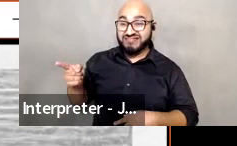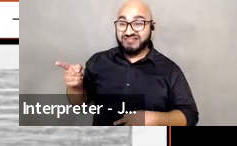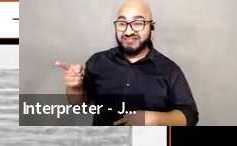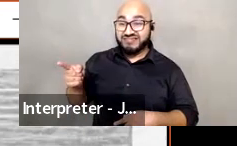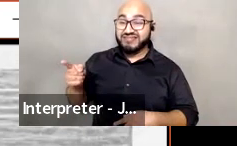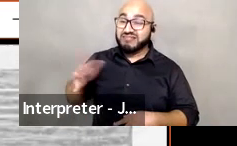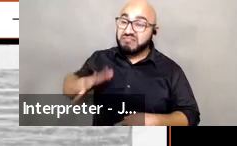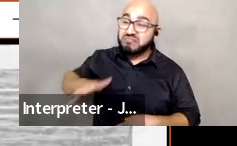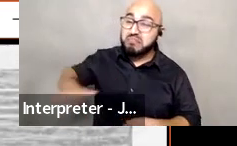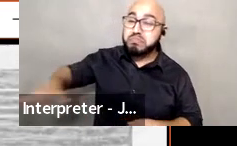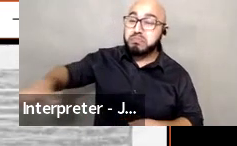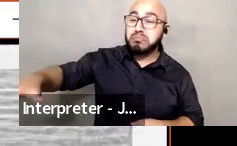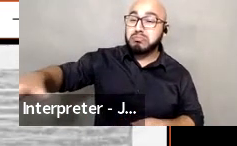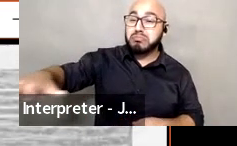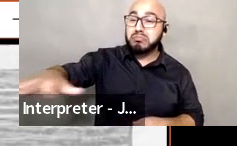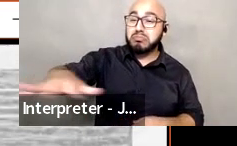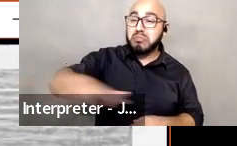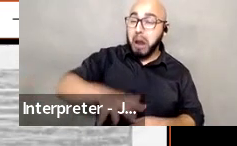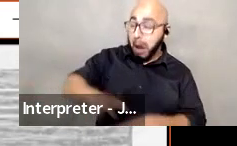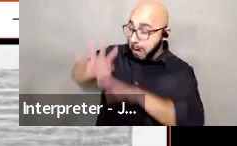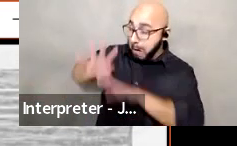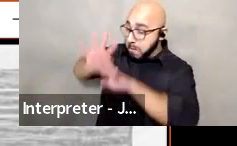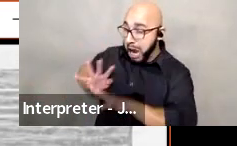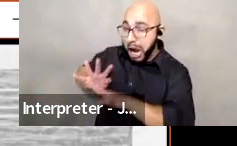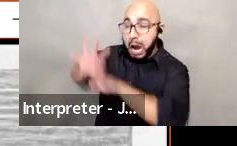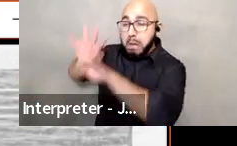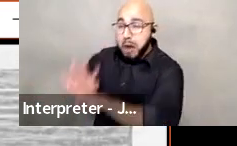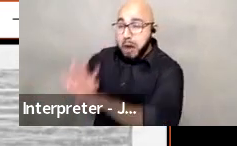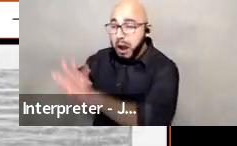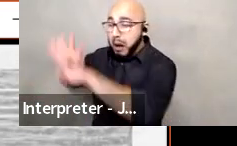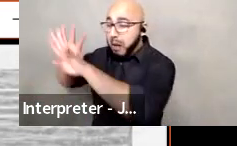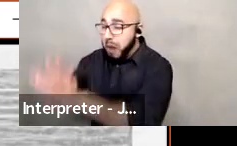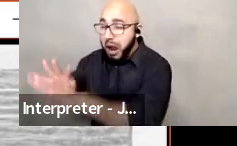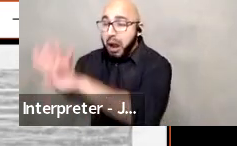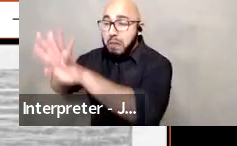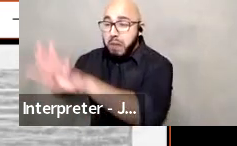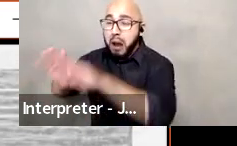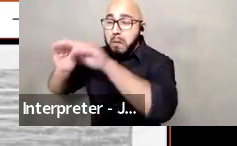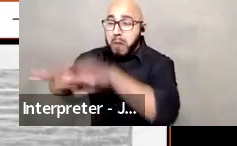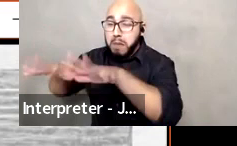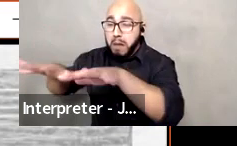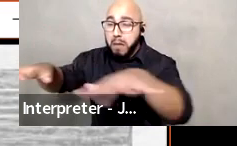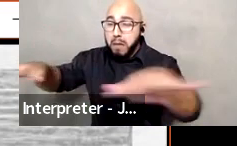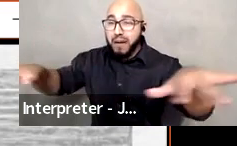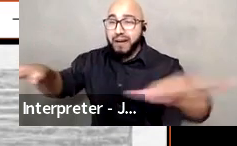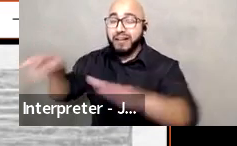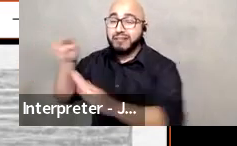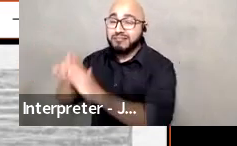And murdered another hundred to 150. African-Americans, whoever they could find.